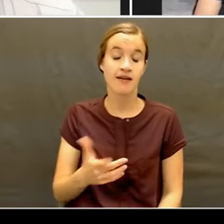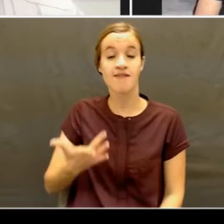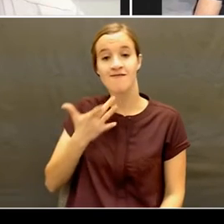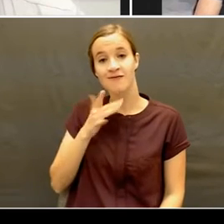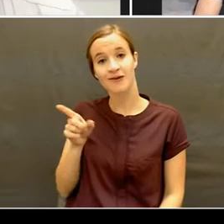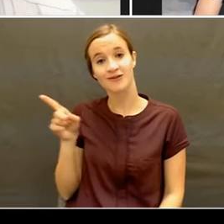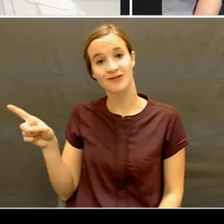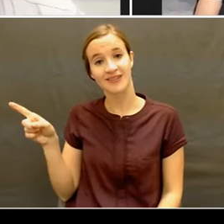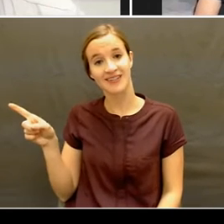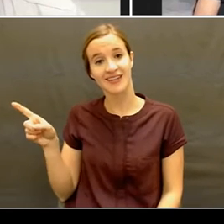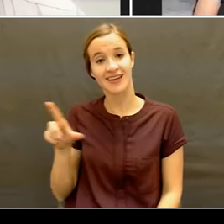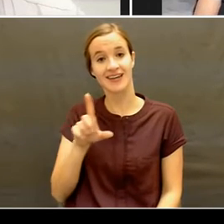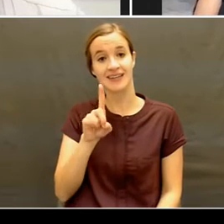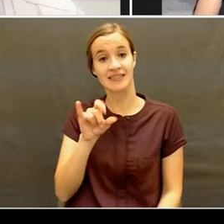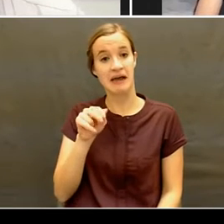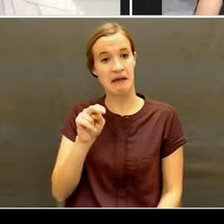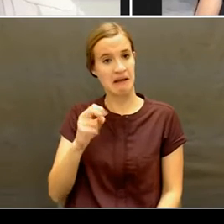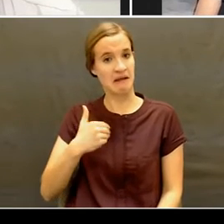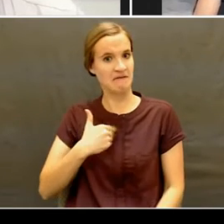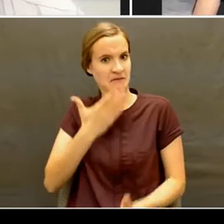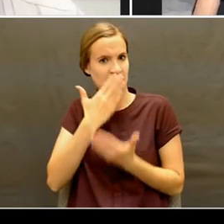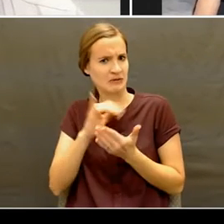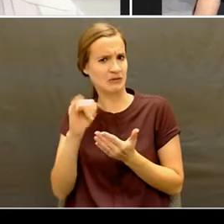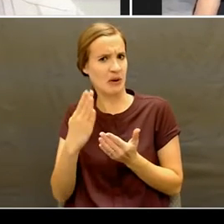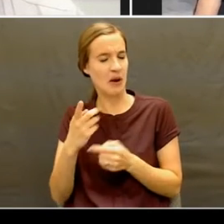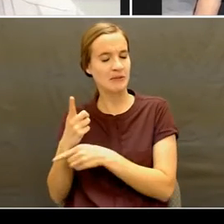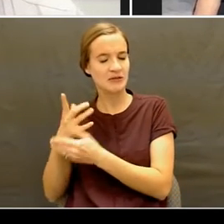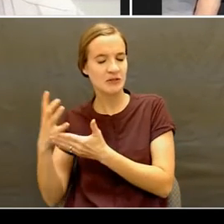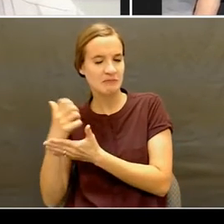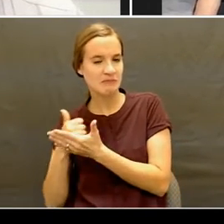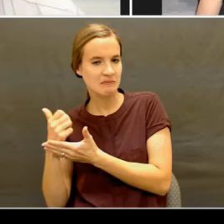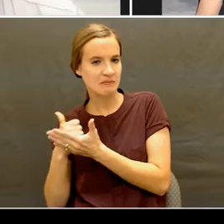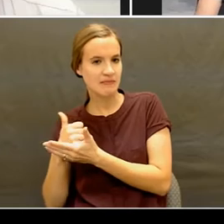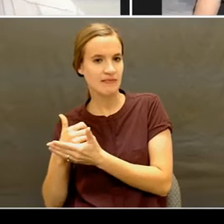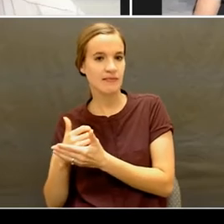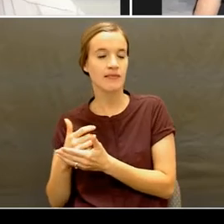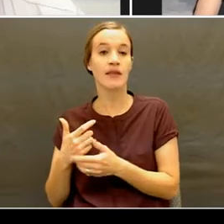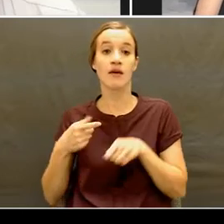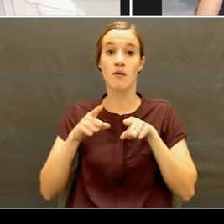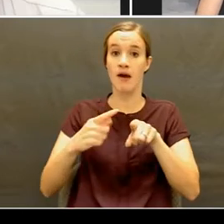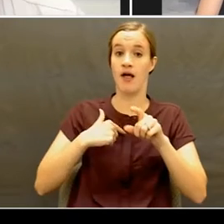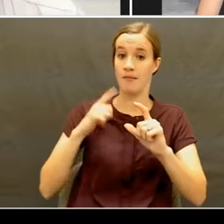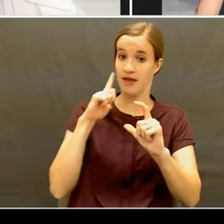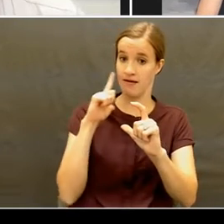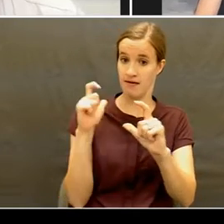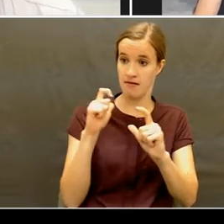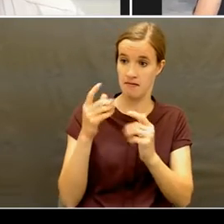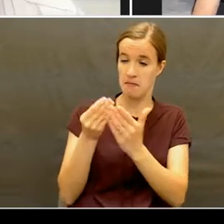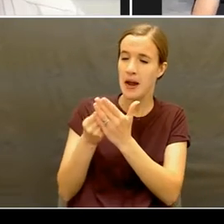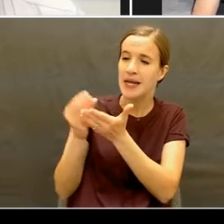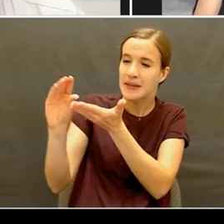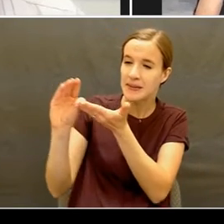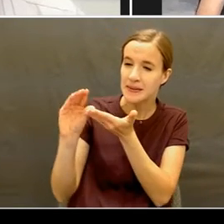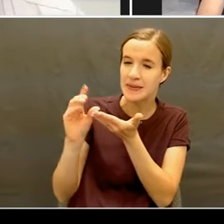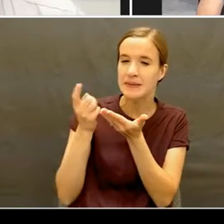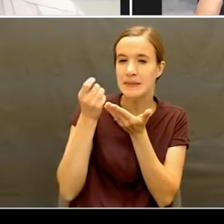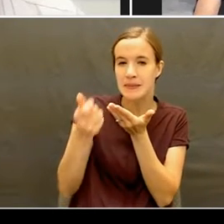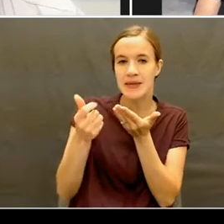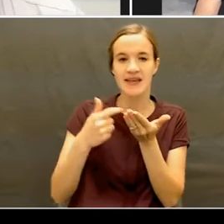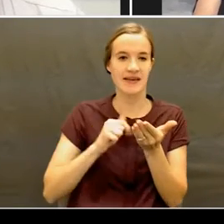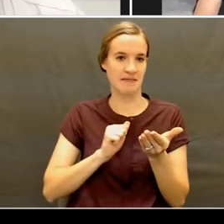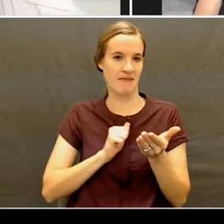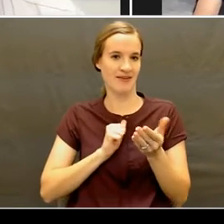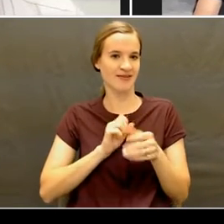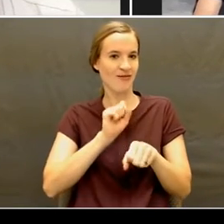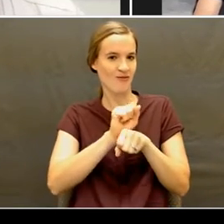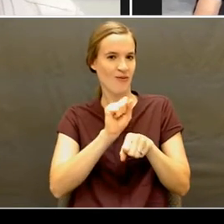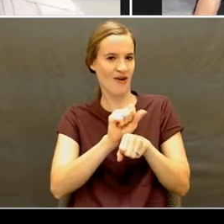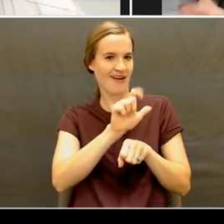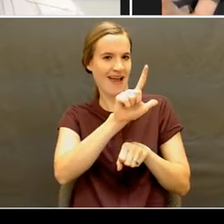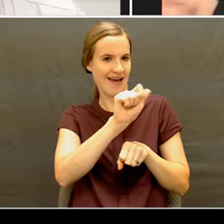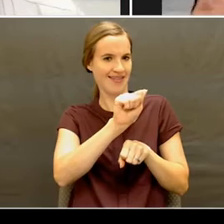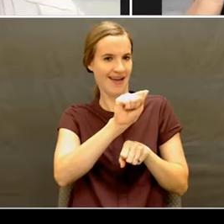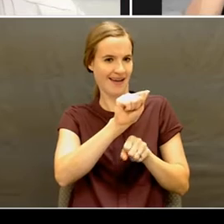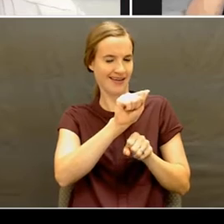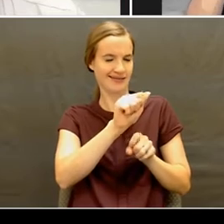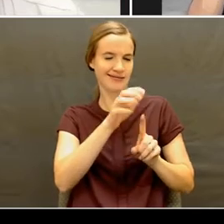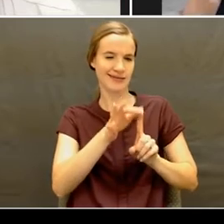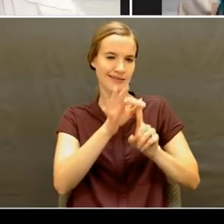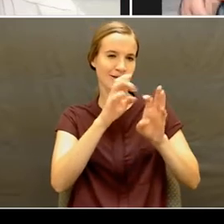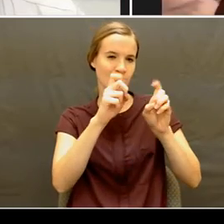Corporations, so I could, I also was in Special Ed in LA. I was temporary, so I could anytime, I